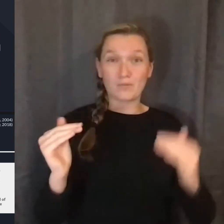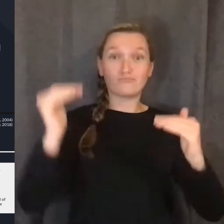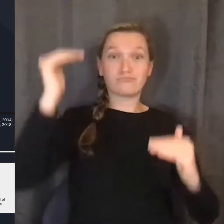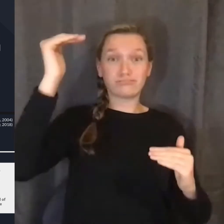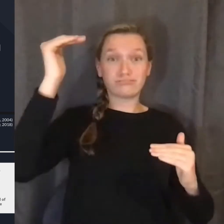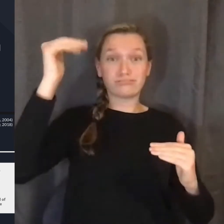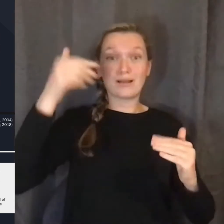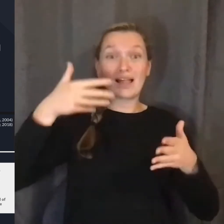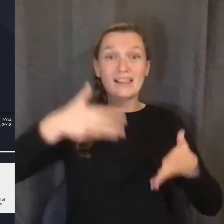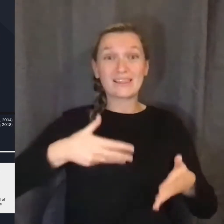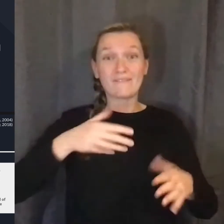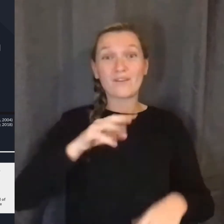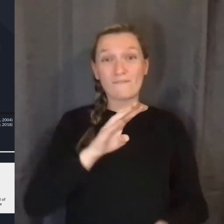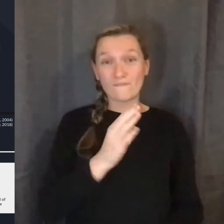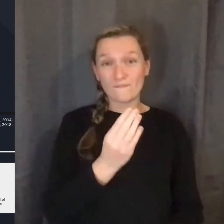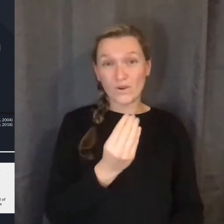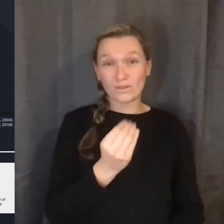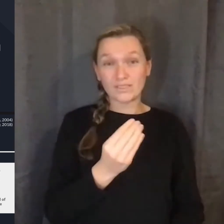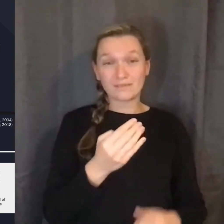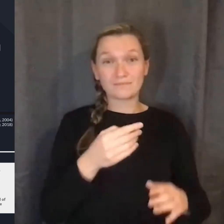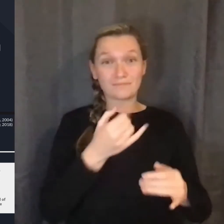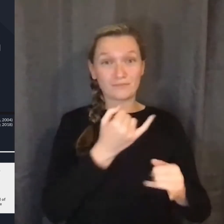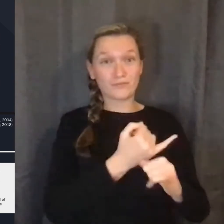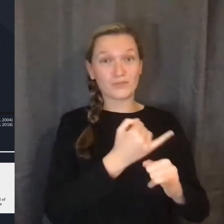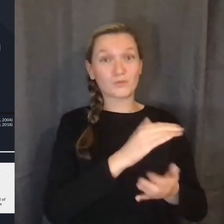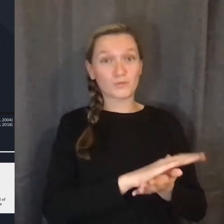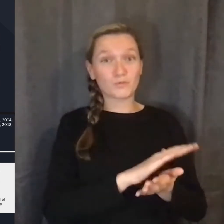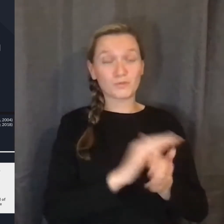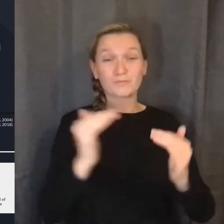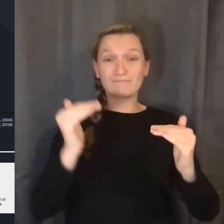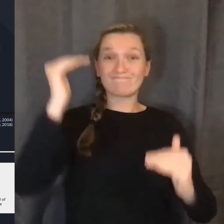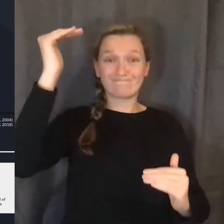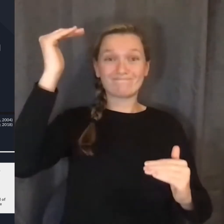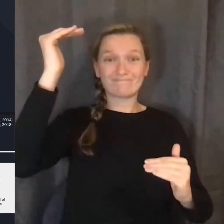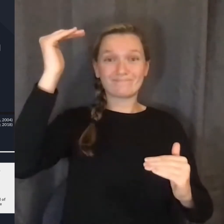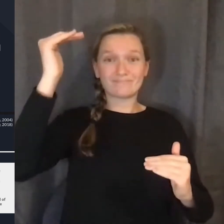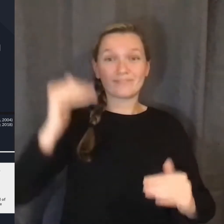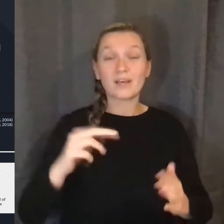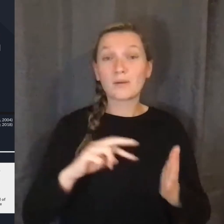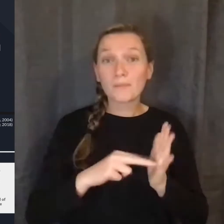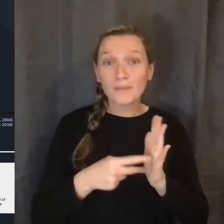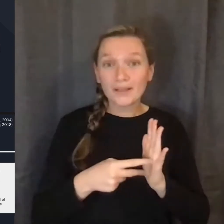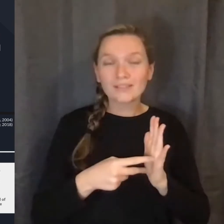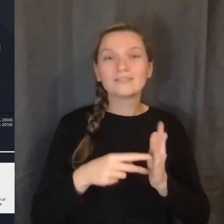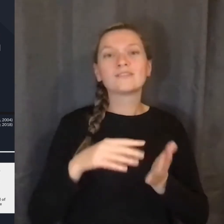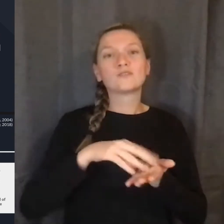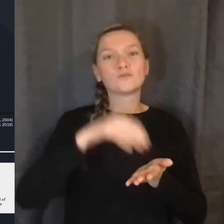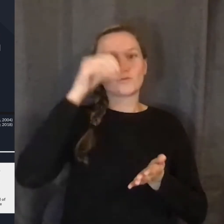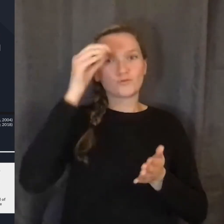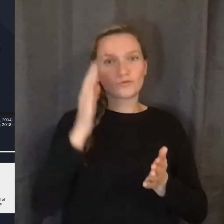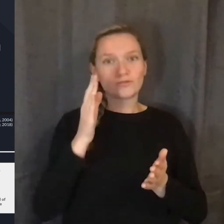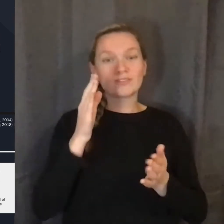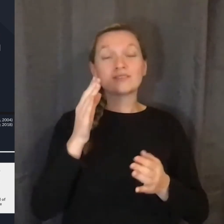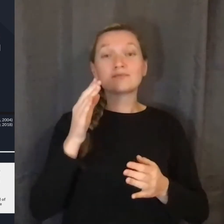mainstream schools meanwhile 14 attended residential schools. It is crucial for